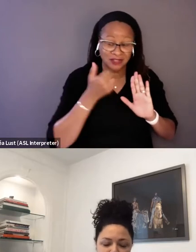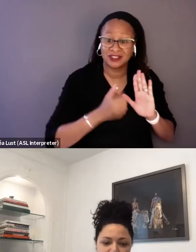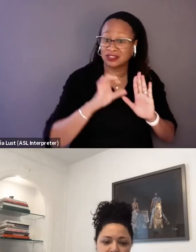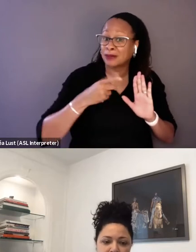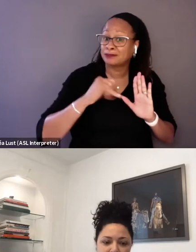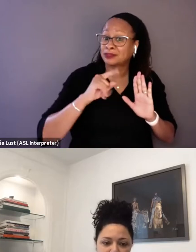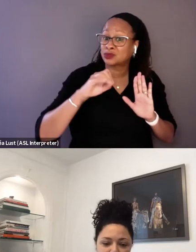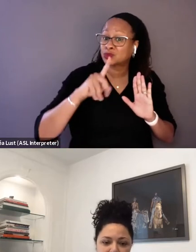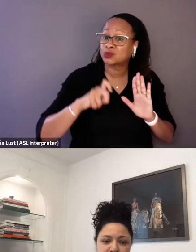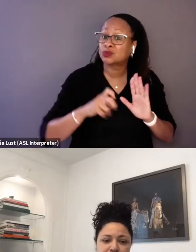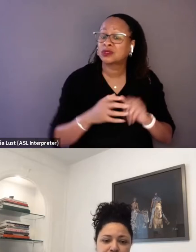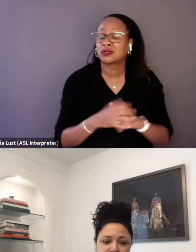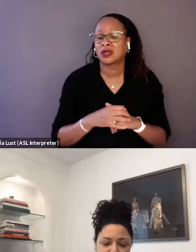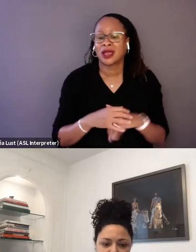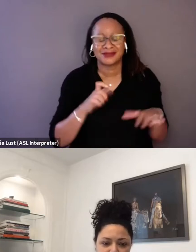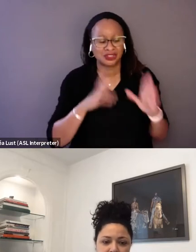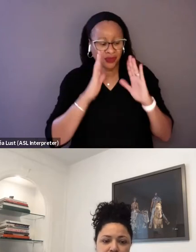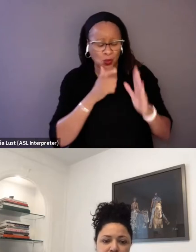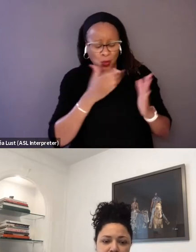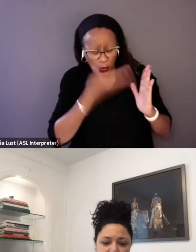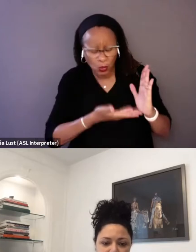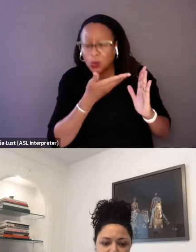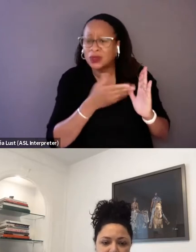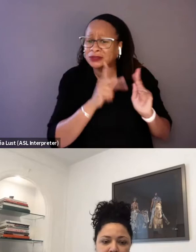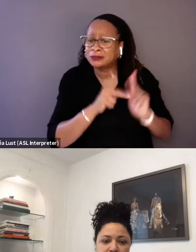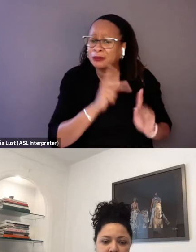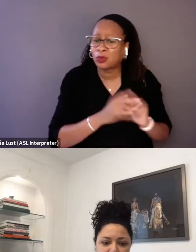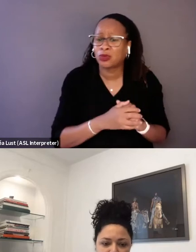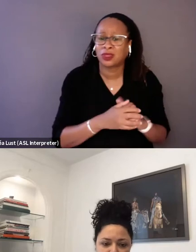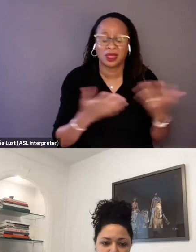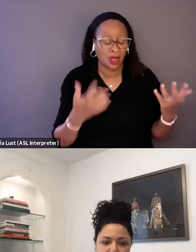of who these people were and what was at stake for them.